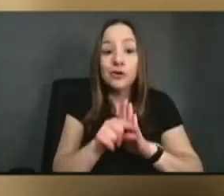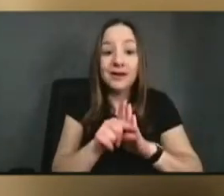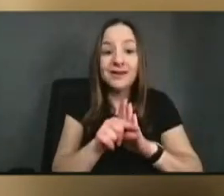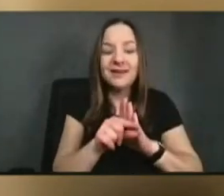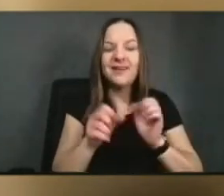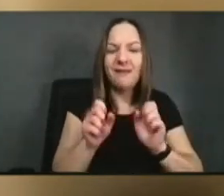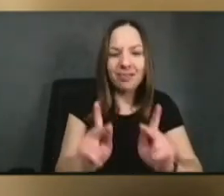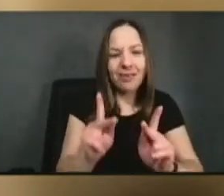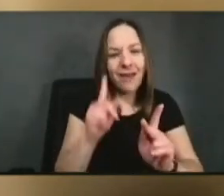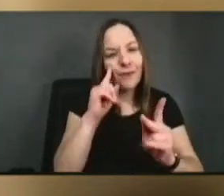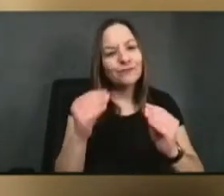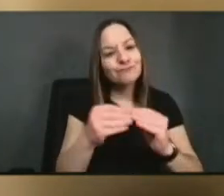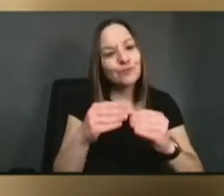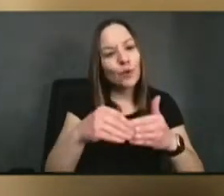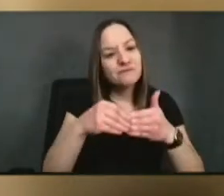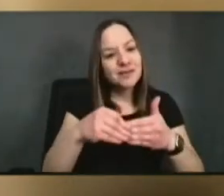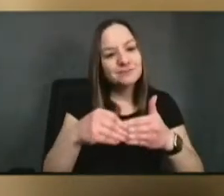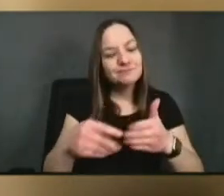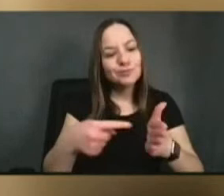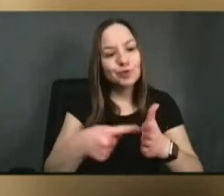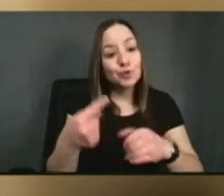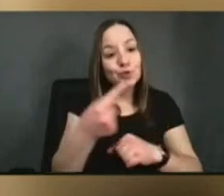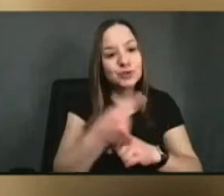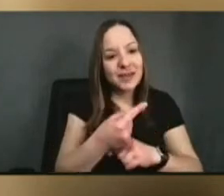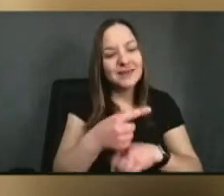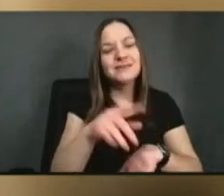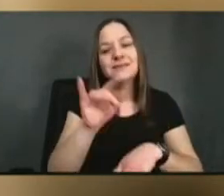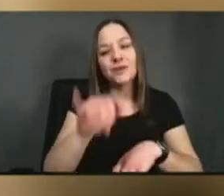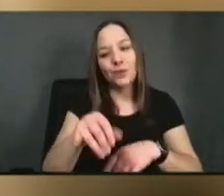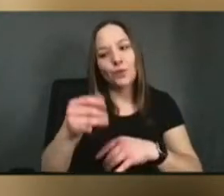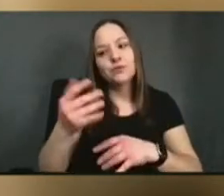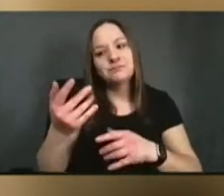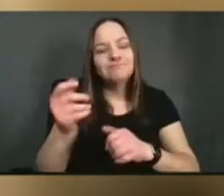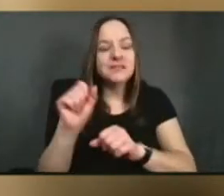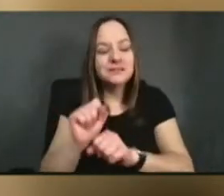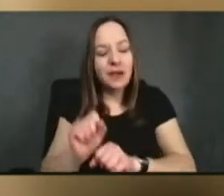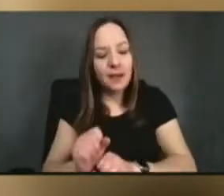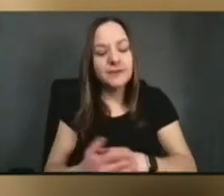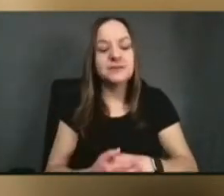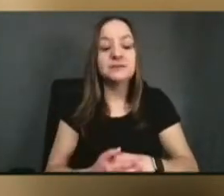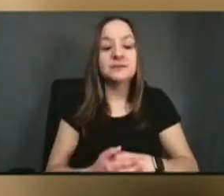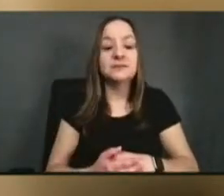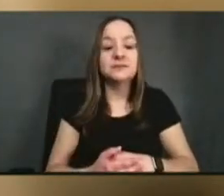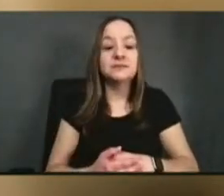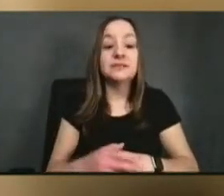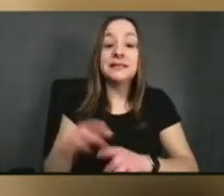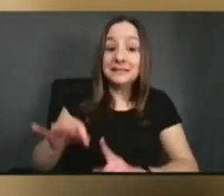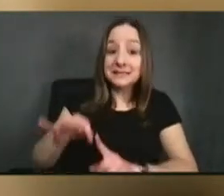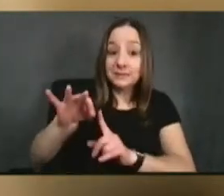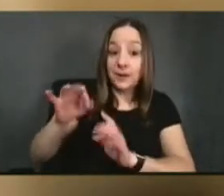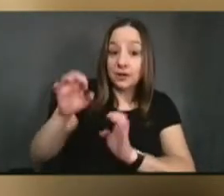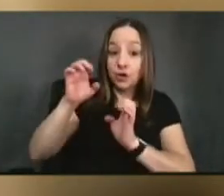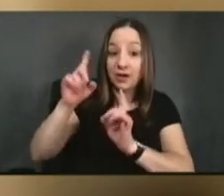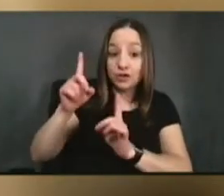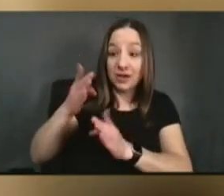record cards and grading to allow for more flexibility with the due dates and those